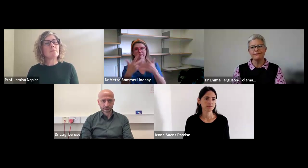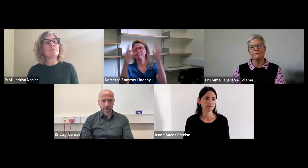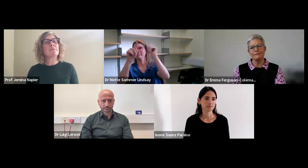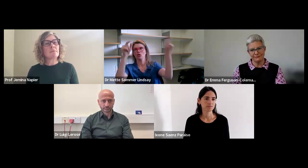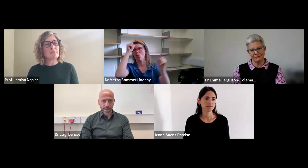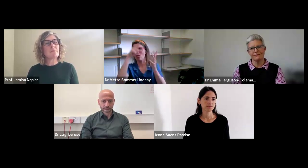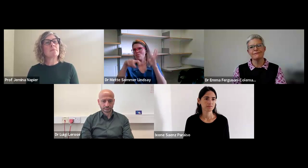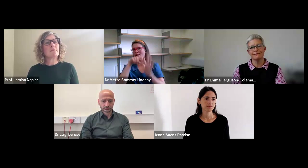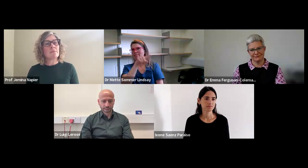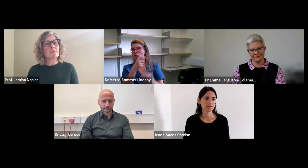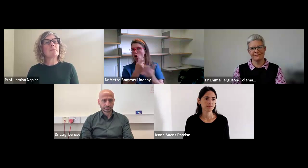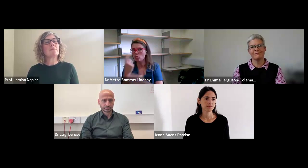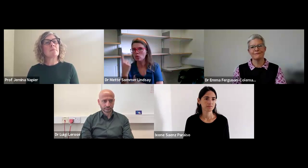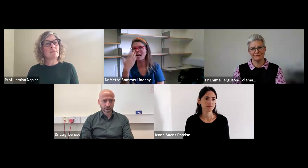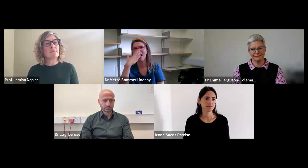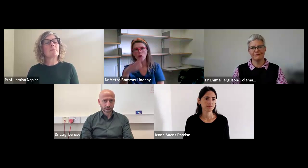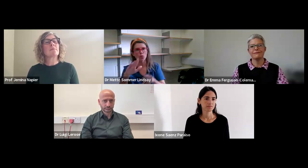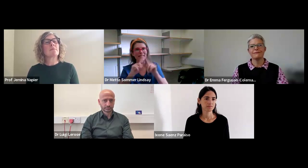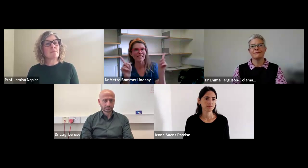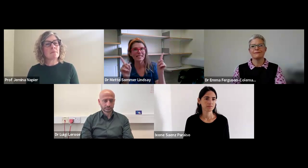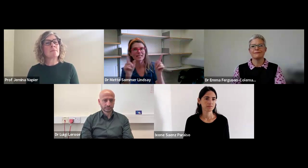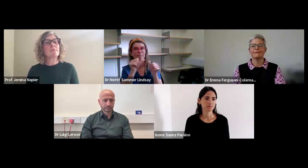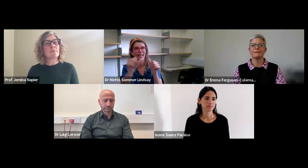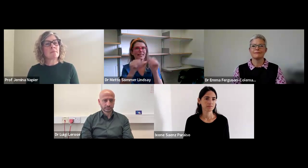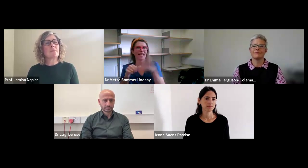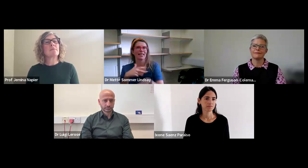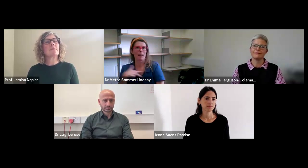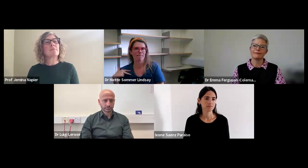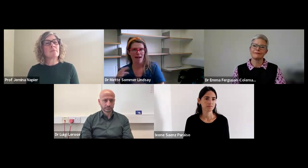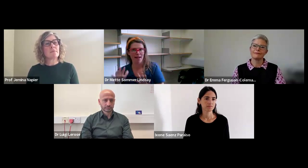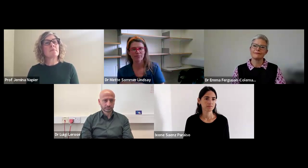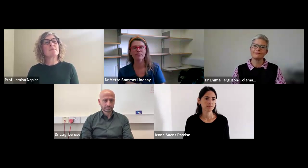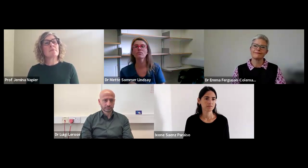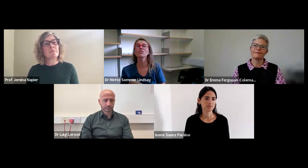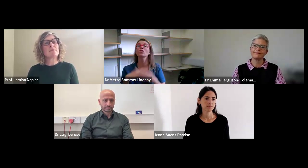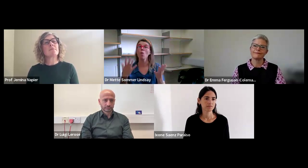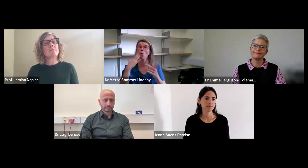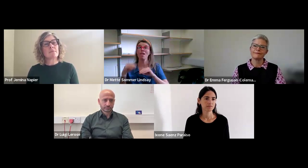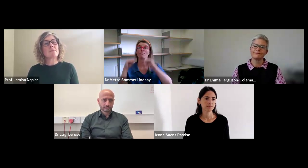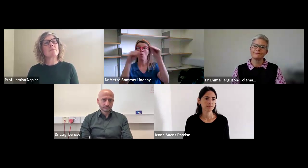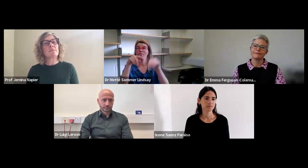in the UK was first of all it was inspirational and the attitude differs here - is so much better